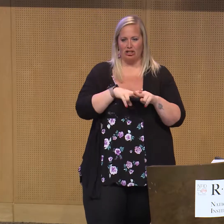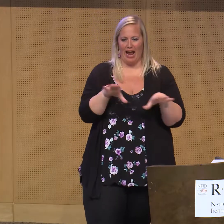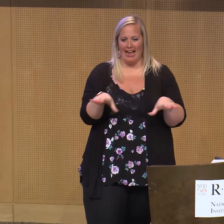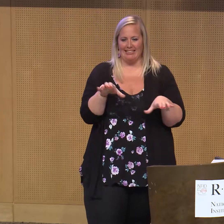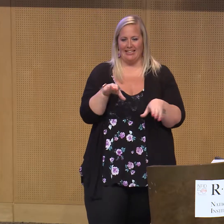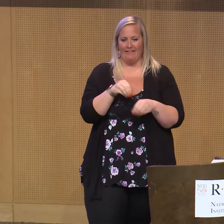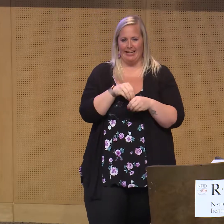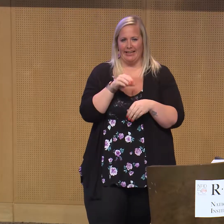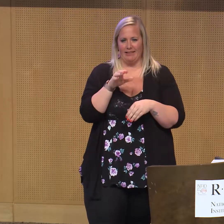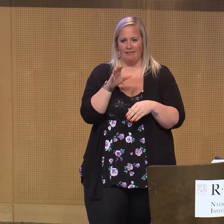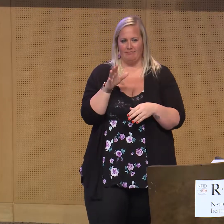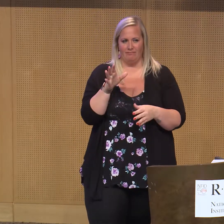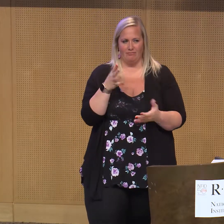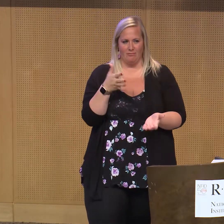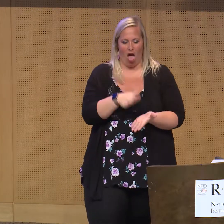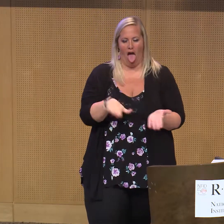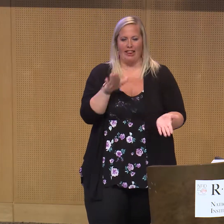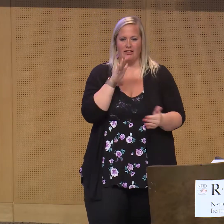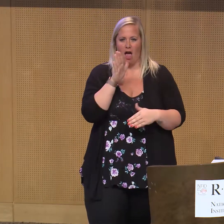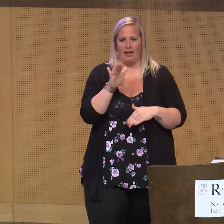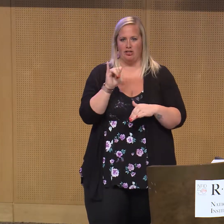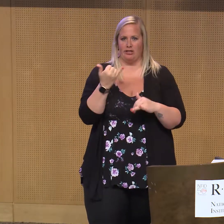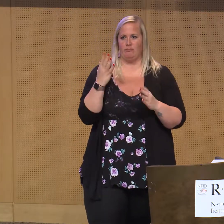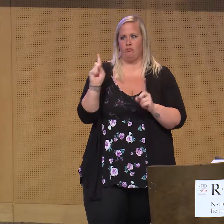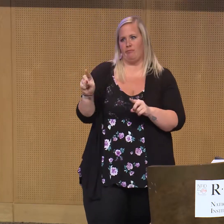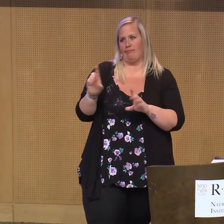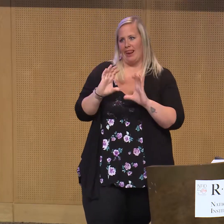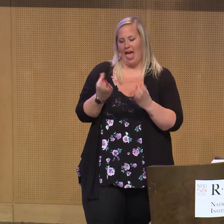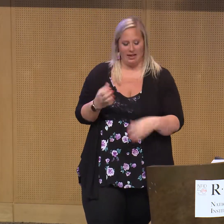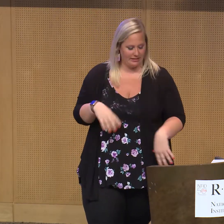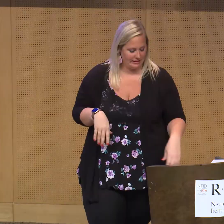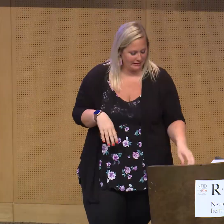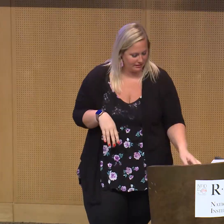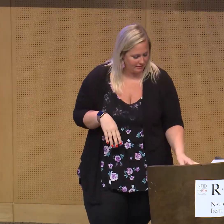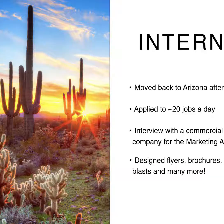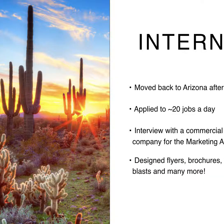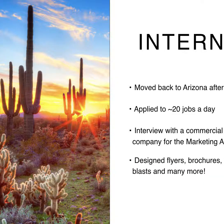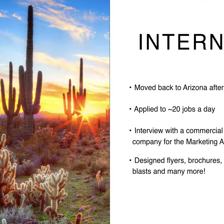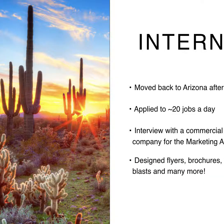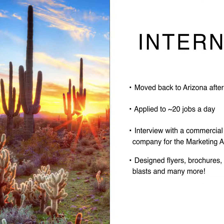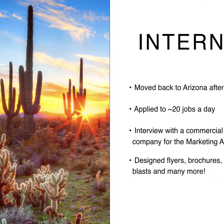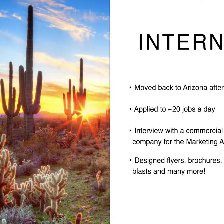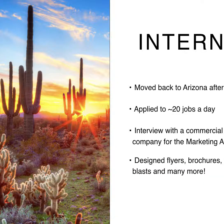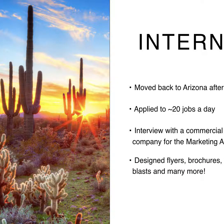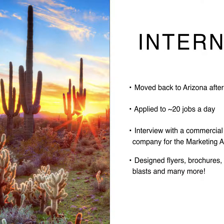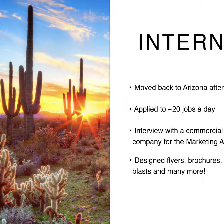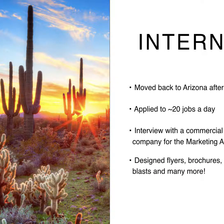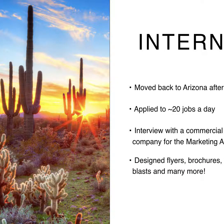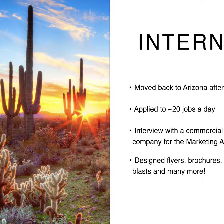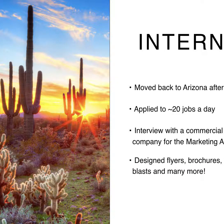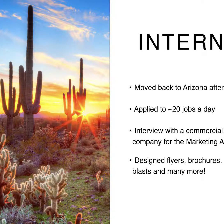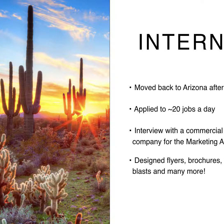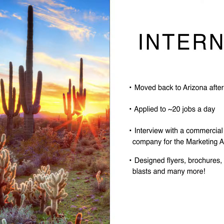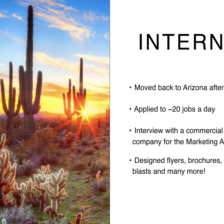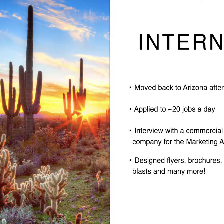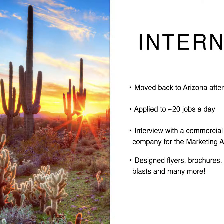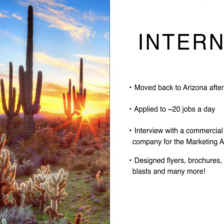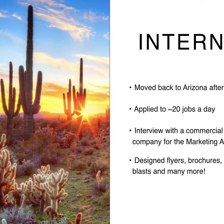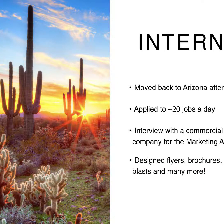and doing those extracurricular activities in college instead of just going to class really made for a richer experience for me.